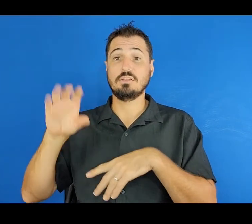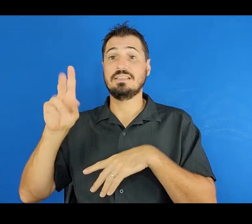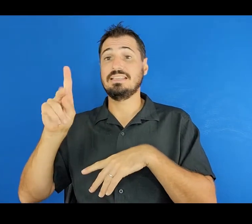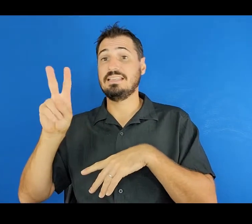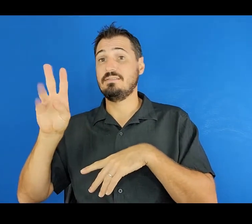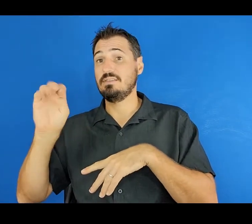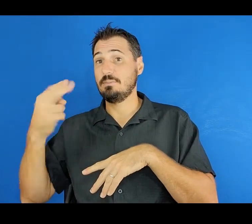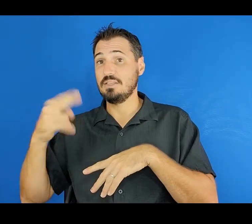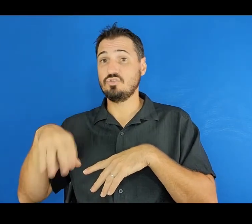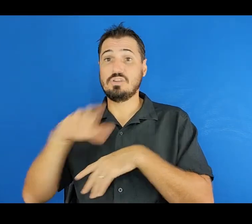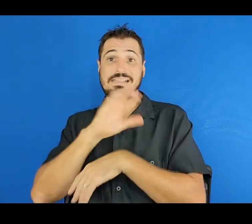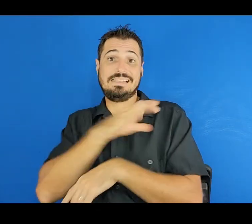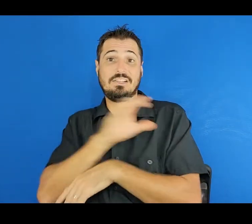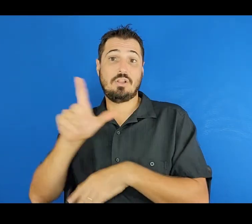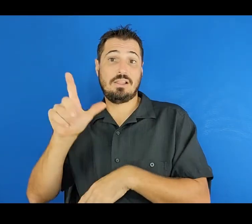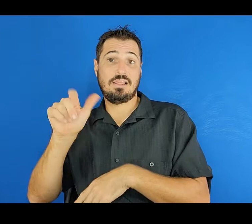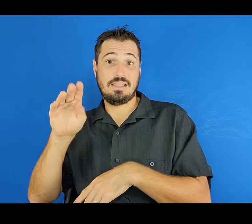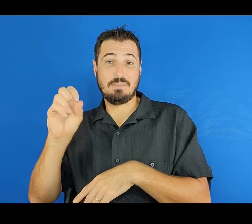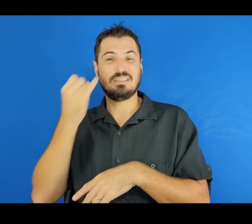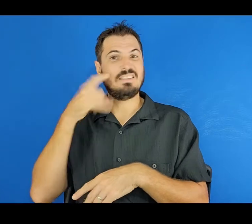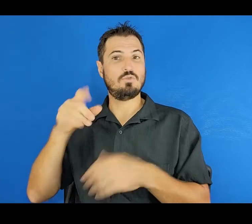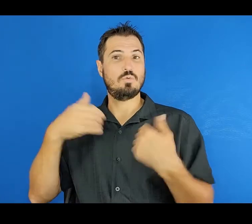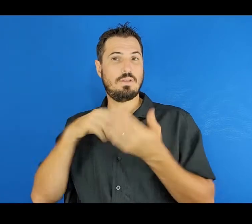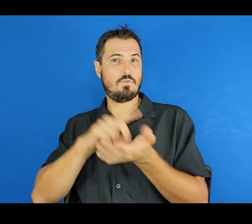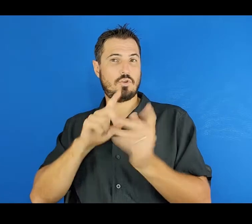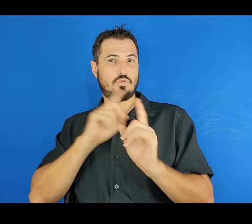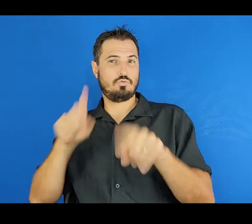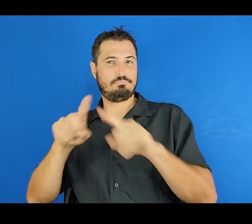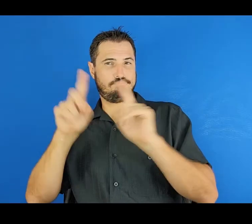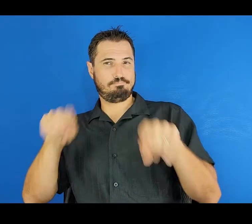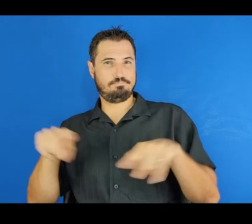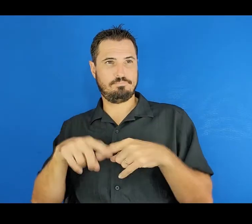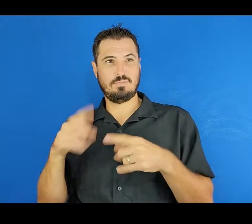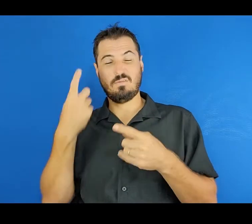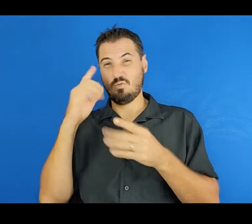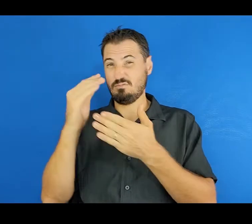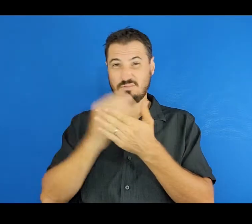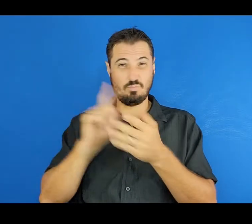For a full list of testing locations, visit Kauai.gov/COVIDtest